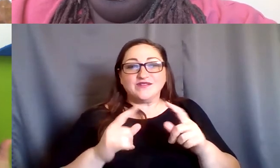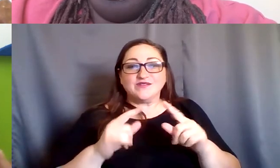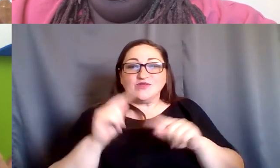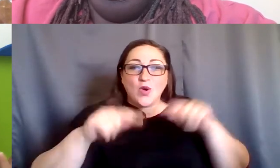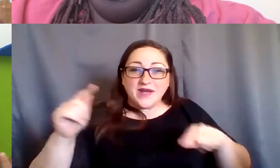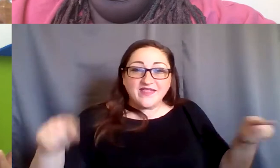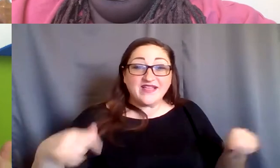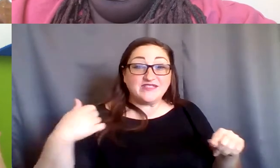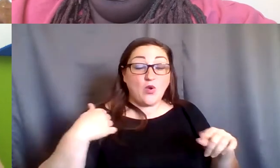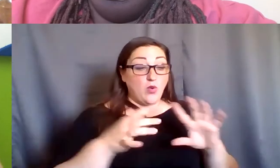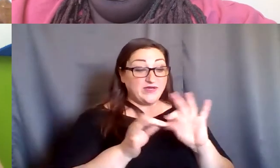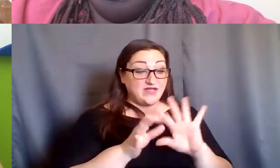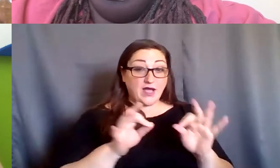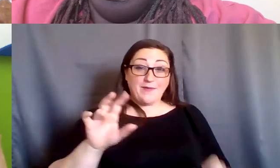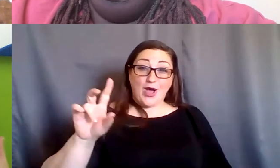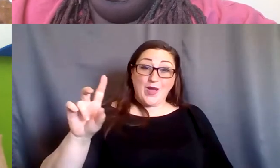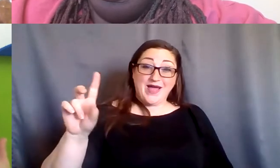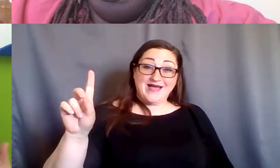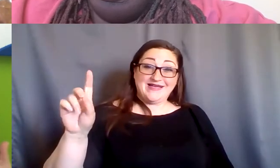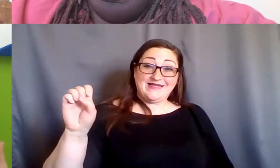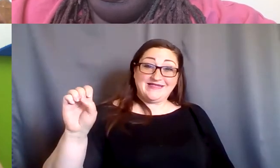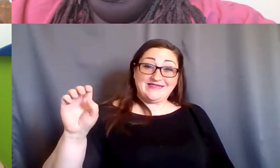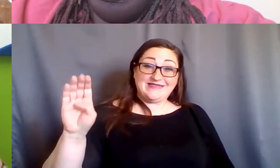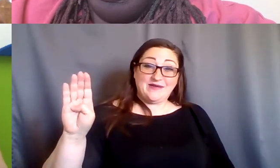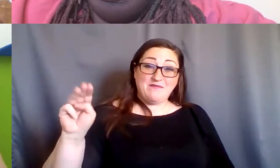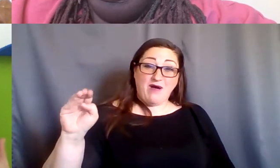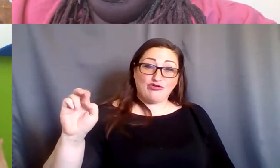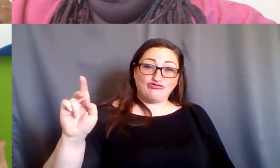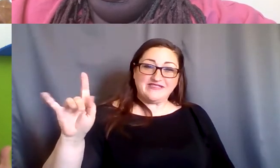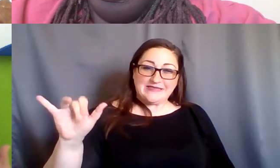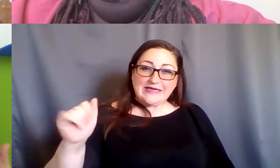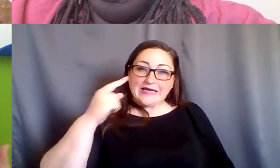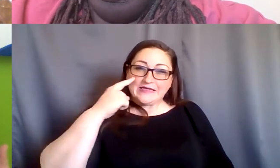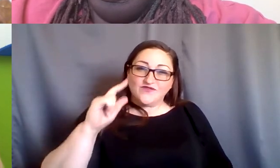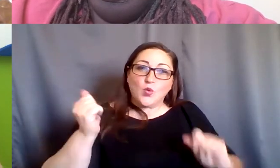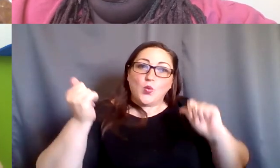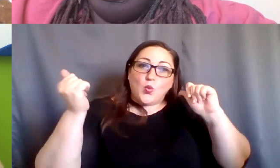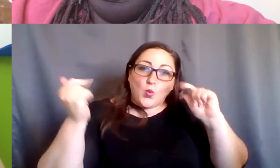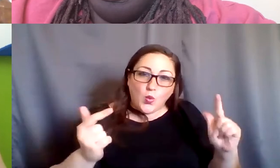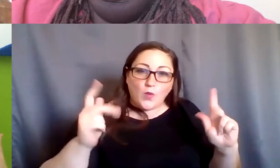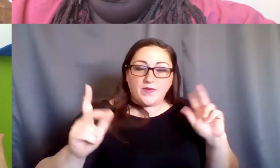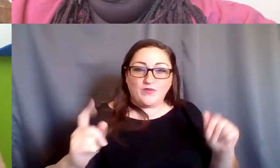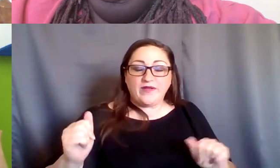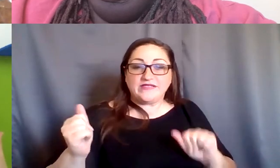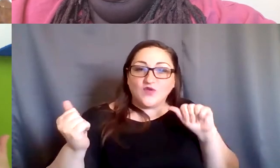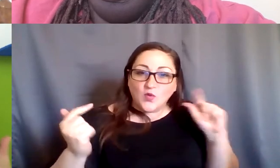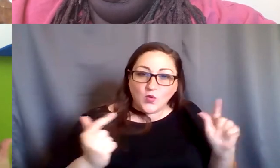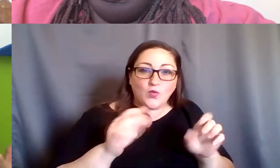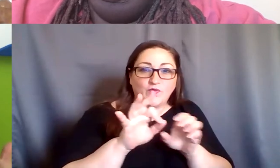It needs to be as accessible as possible for every type of voter, because that’s just what we’re supposed to be doing.